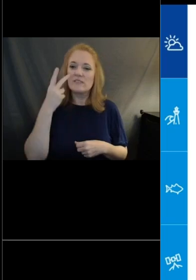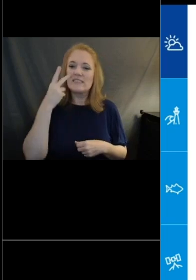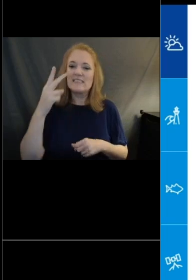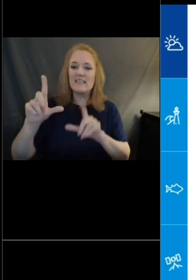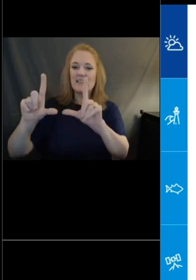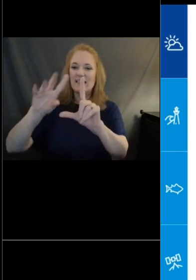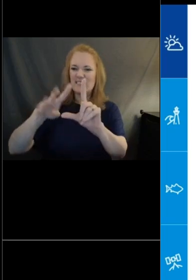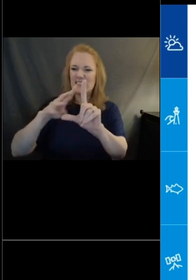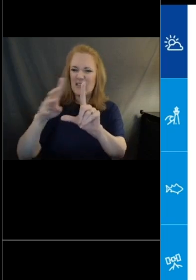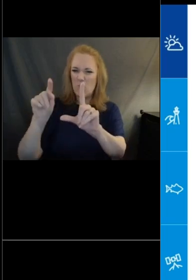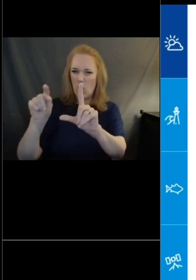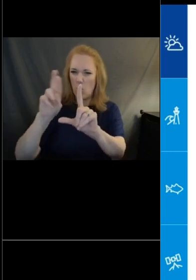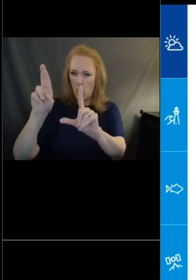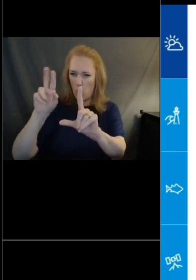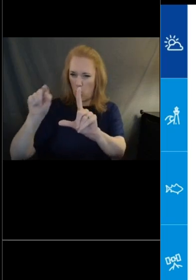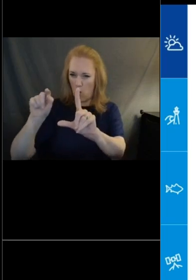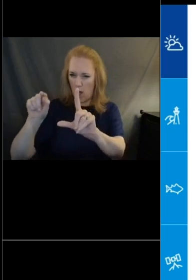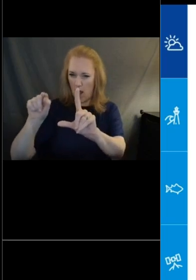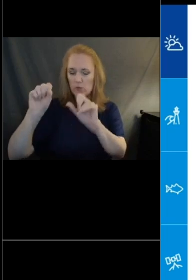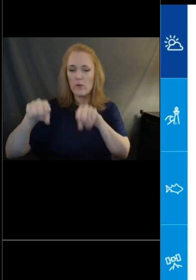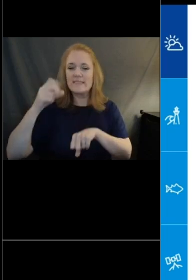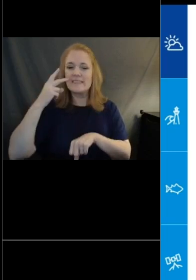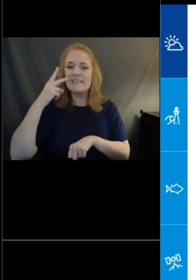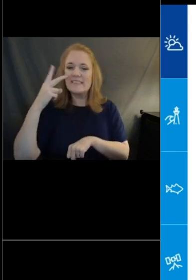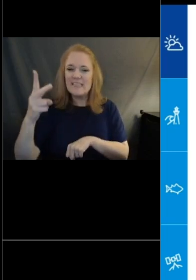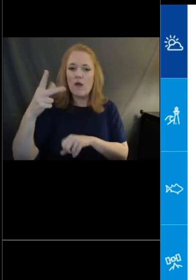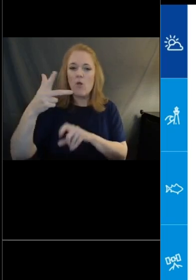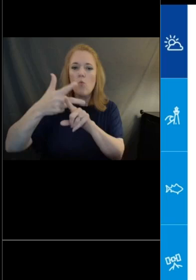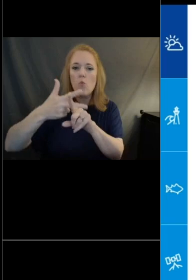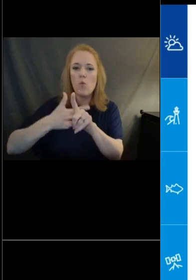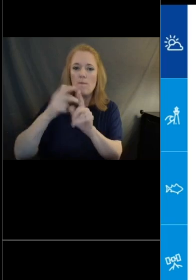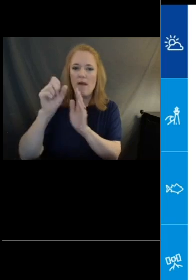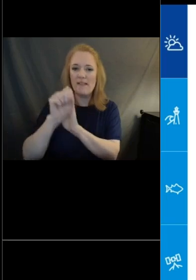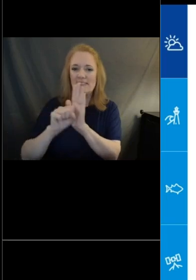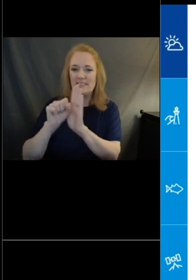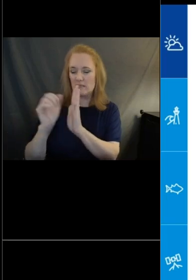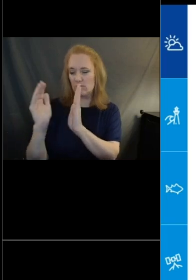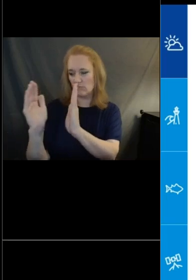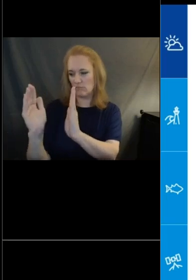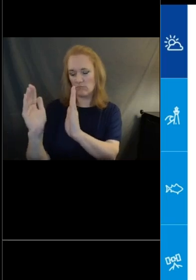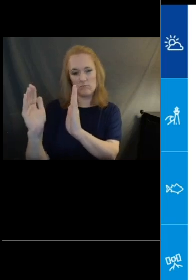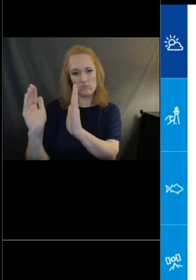and the forecasts are overlapping seasons, three-month seasons, out to about one year